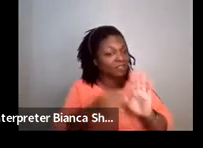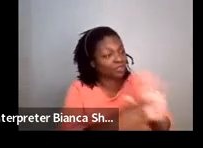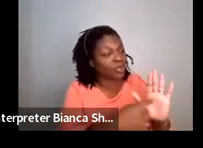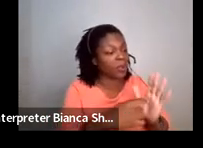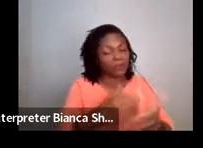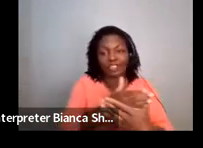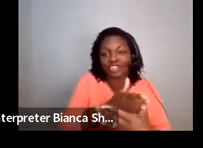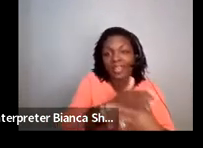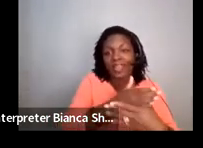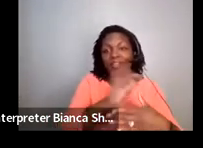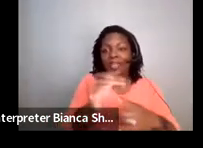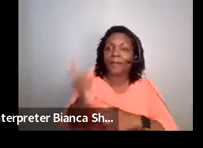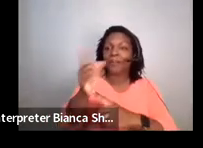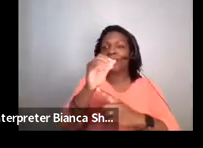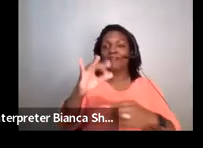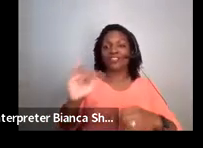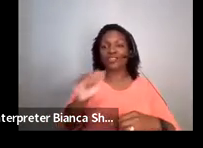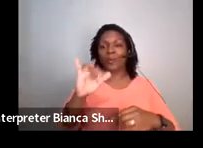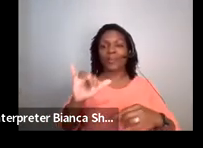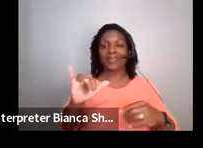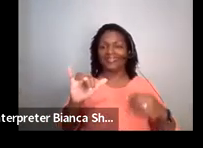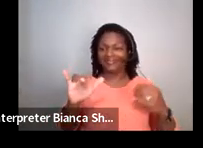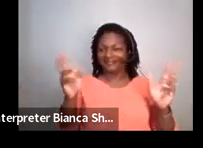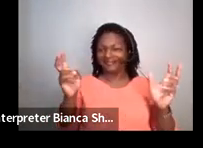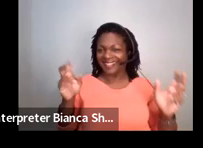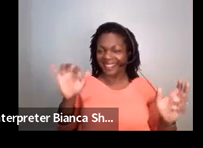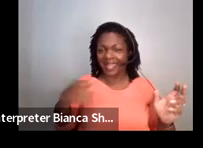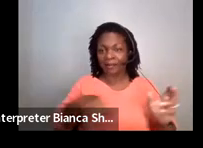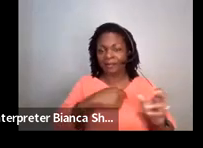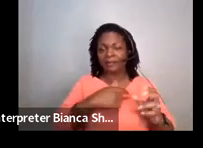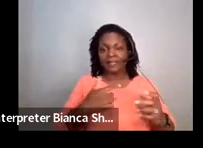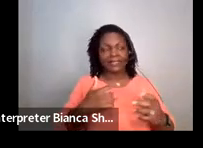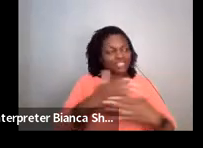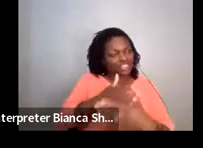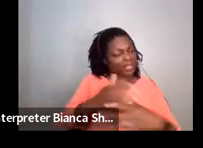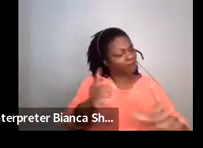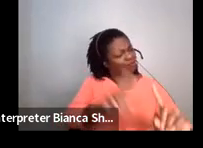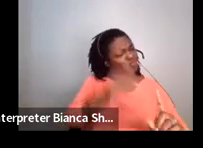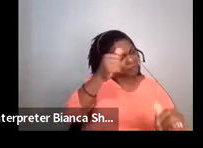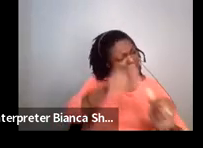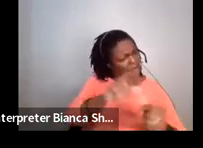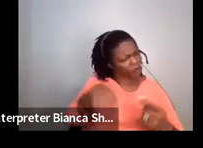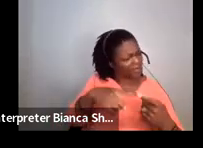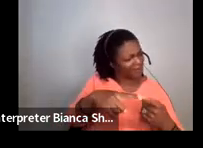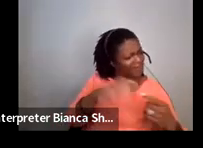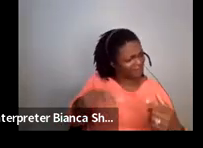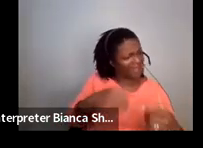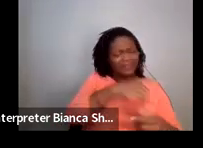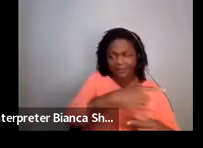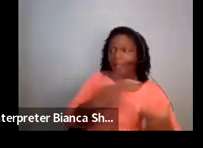This is when that brain is clicking. Okay, and as a brain shrinks and that disease overtakes that person.